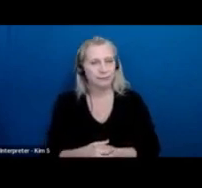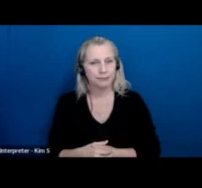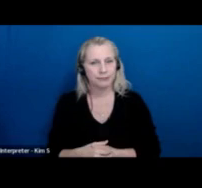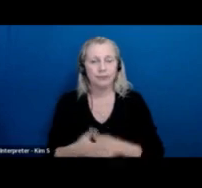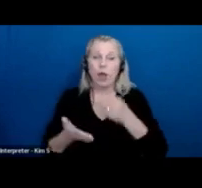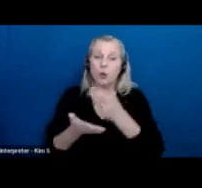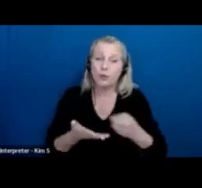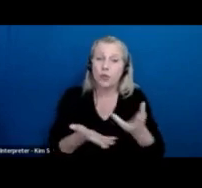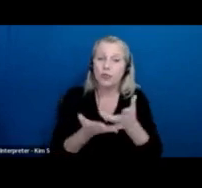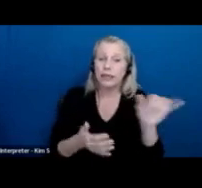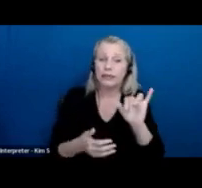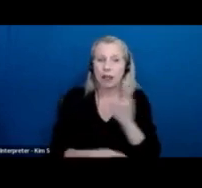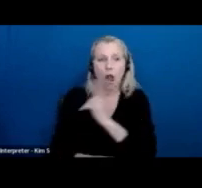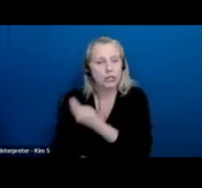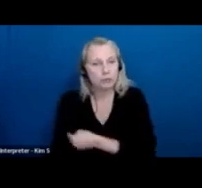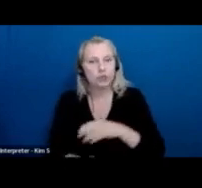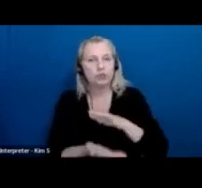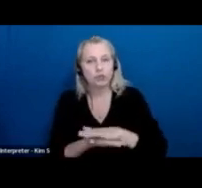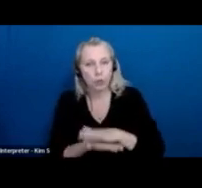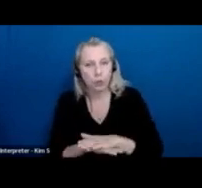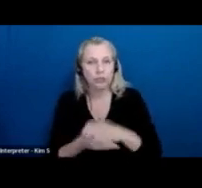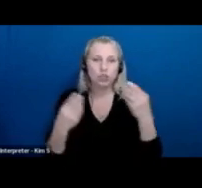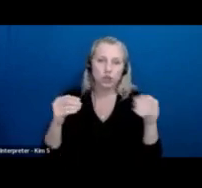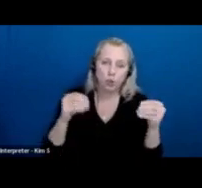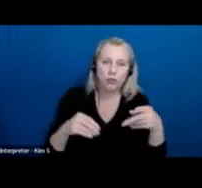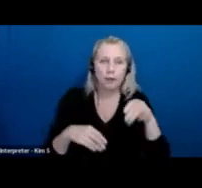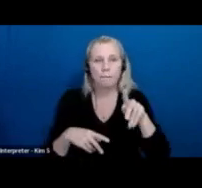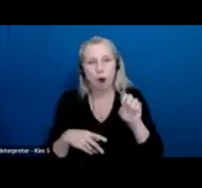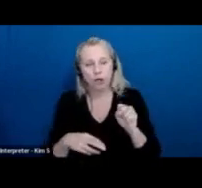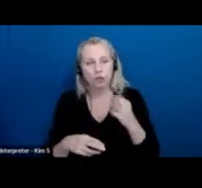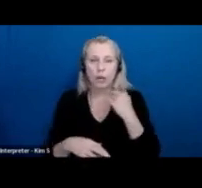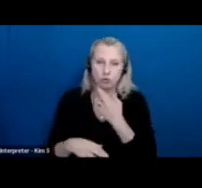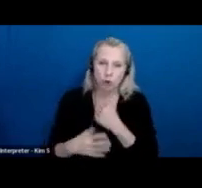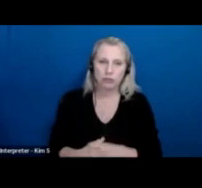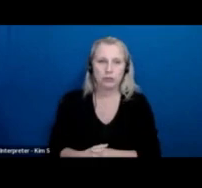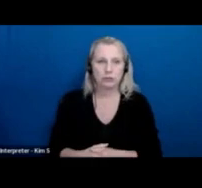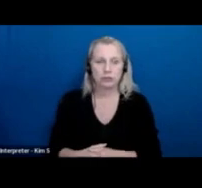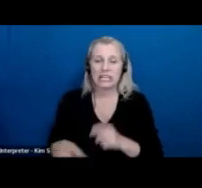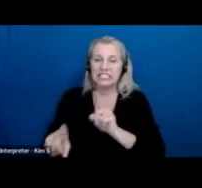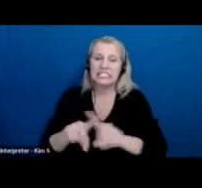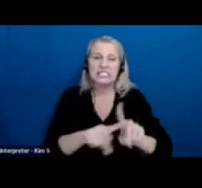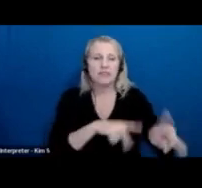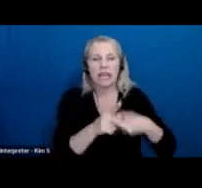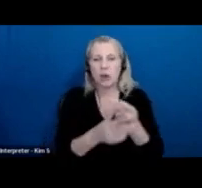things like hospitals, schools, stores, parks and restaurants. There are different types of resources in every neighborhood.